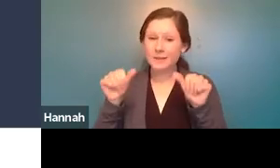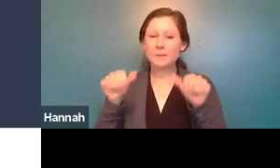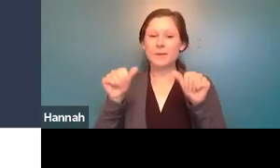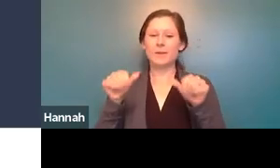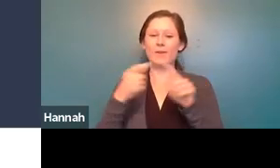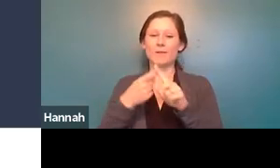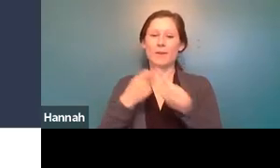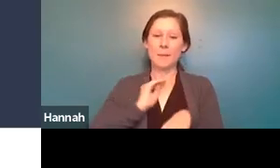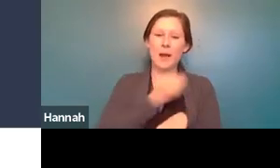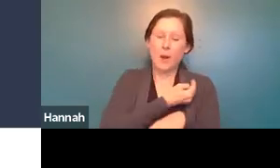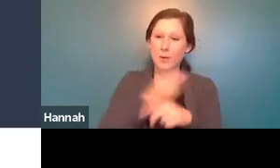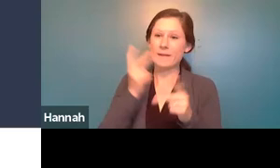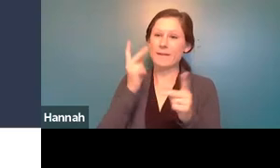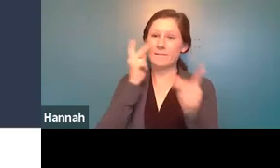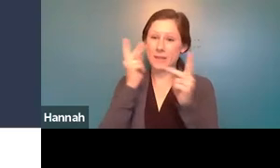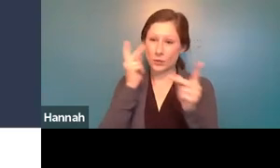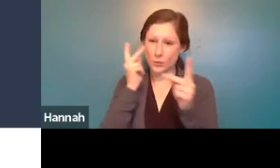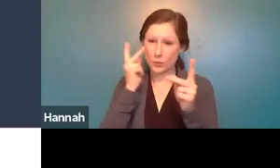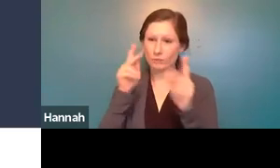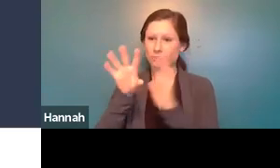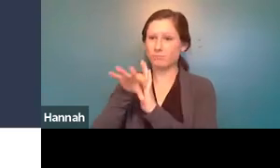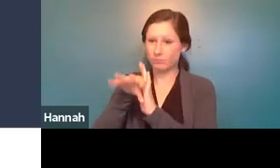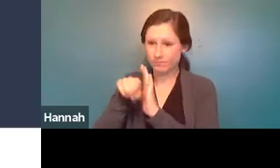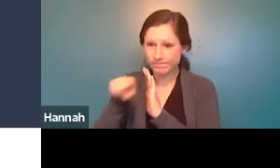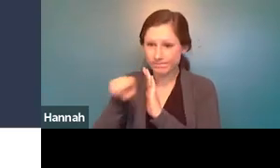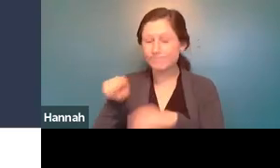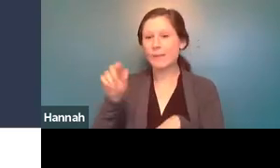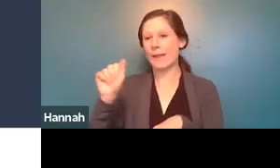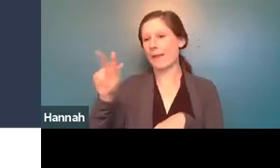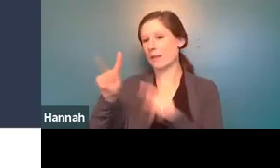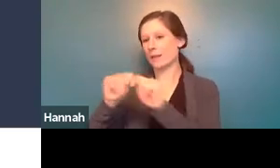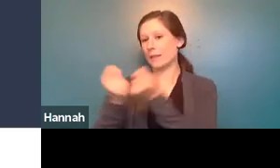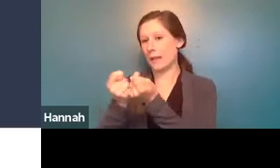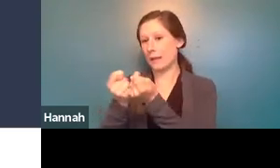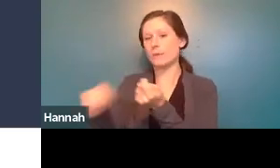video AVP that they might be able to help us with